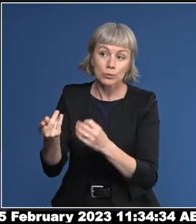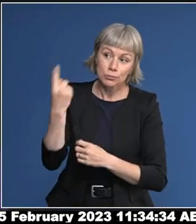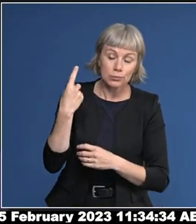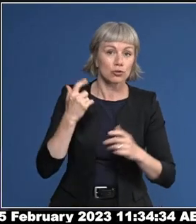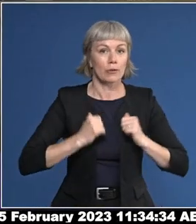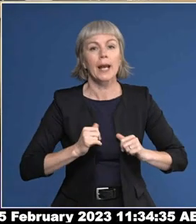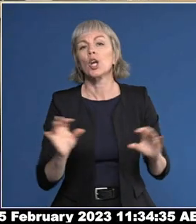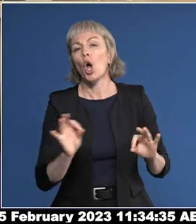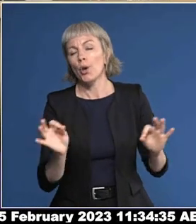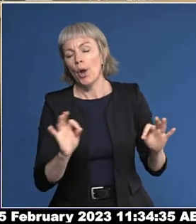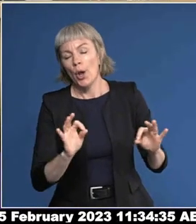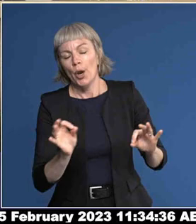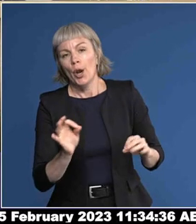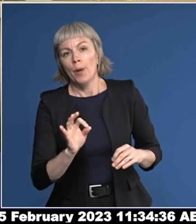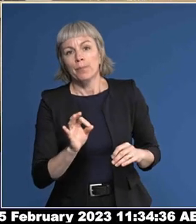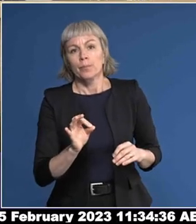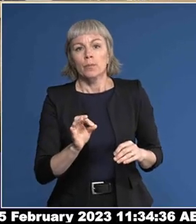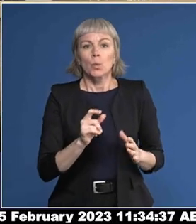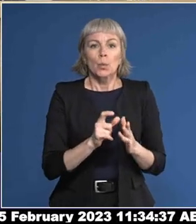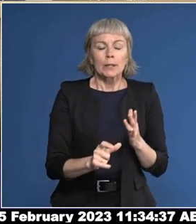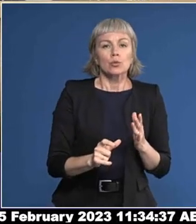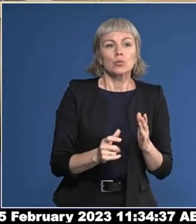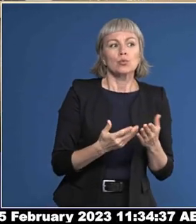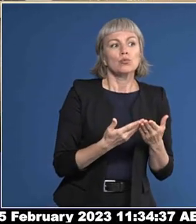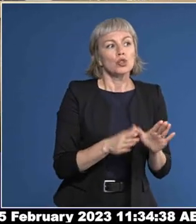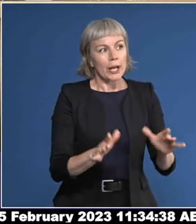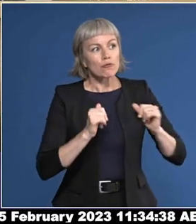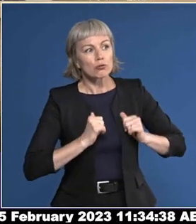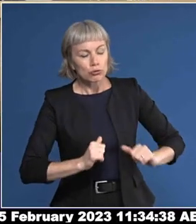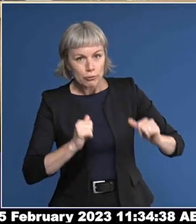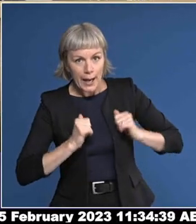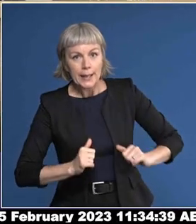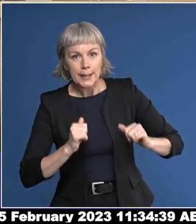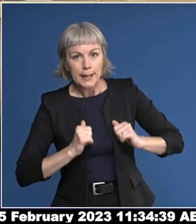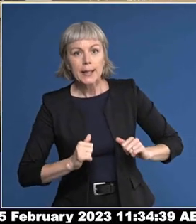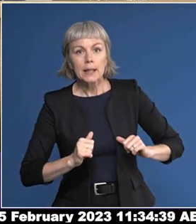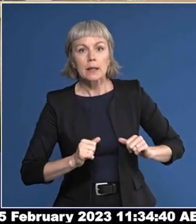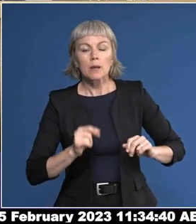We do a general scope of training within that particular area that we are looking at to see providers that will provide that training.